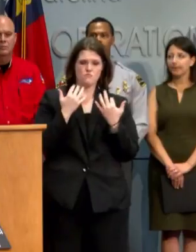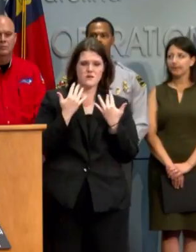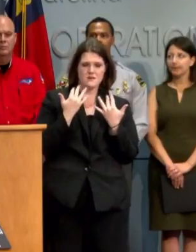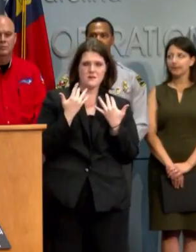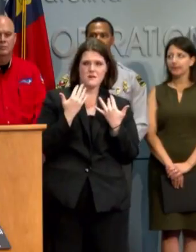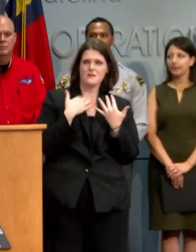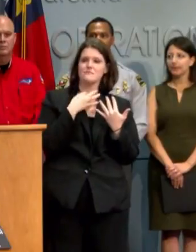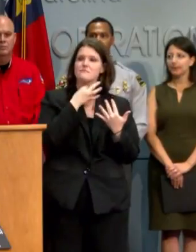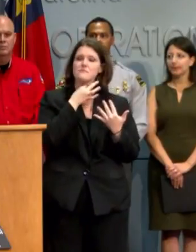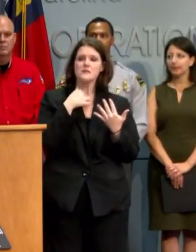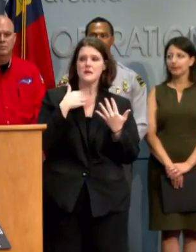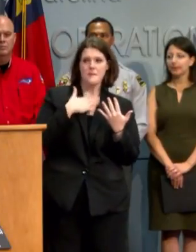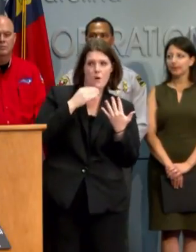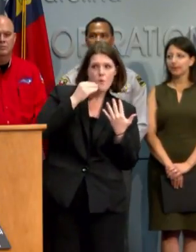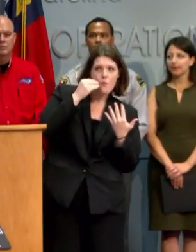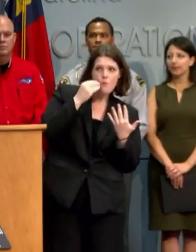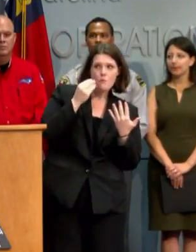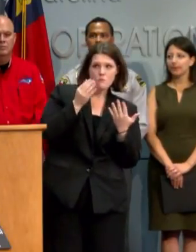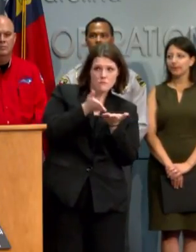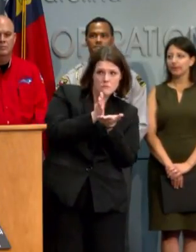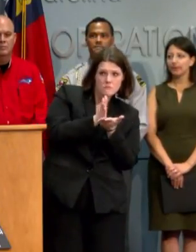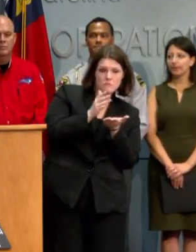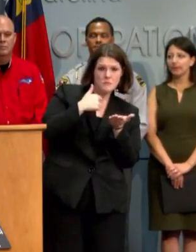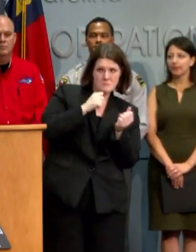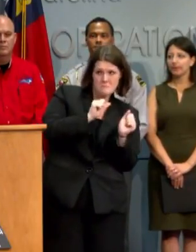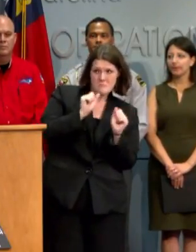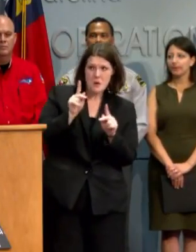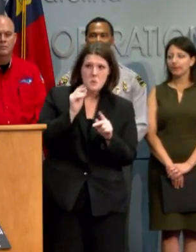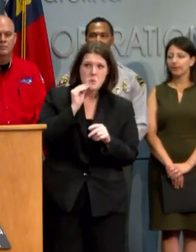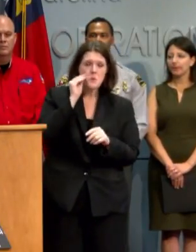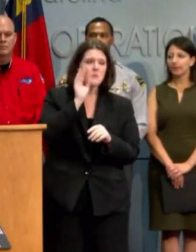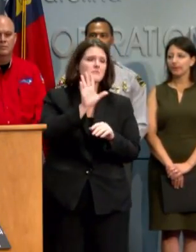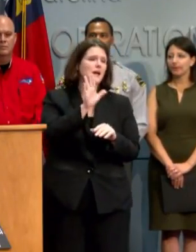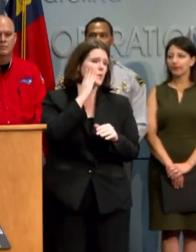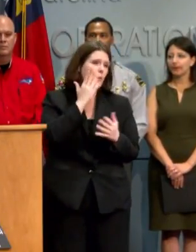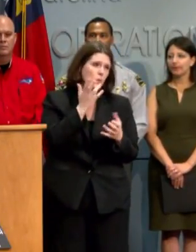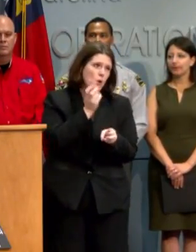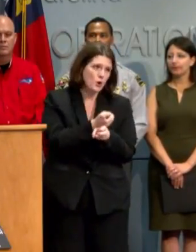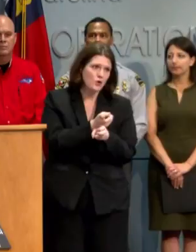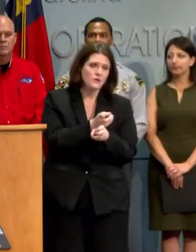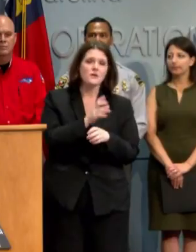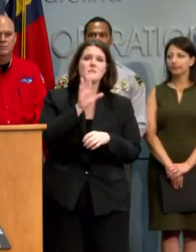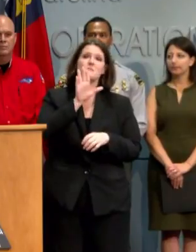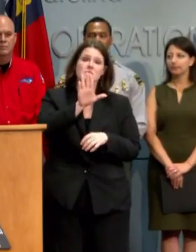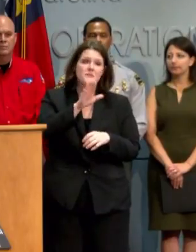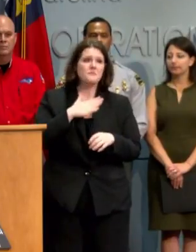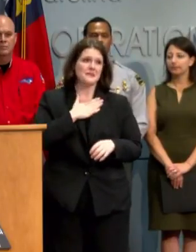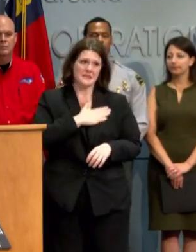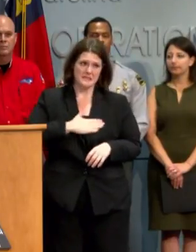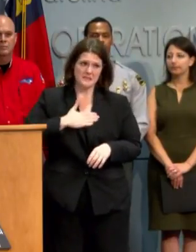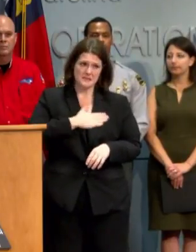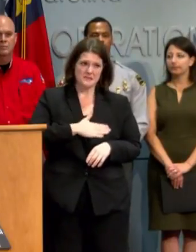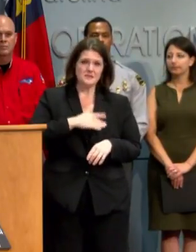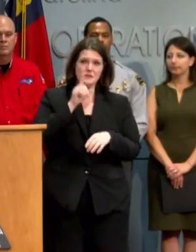HOTELS, I KNOW IT WAS HARD TO LEAVE HOME. IT'S EVEN HARDER TO WAIT AND